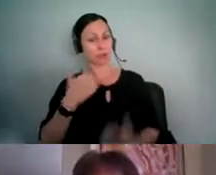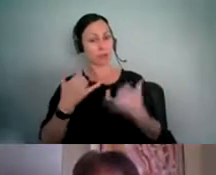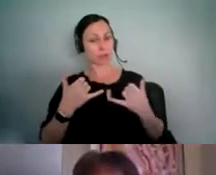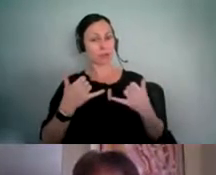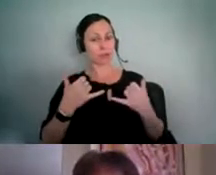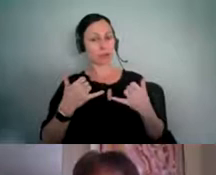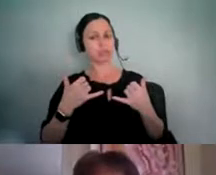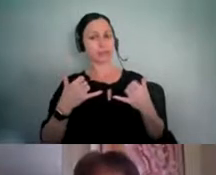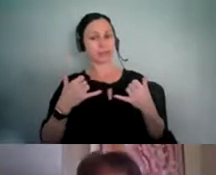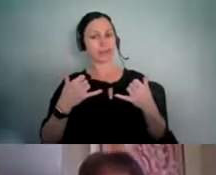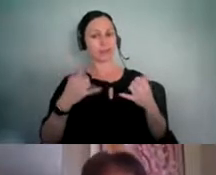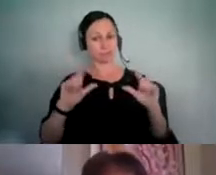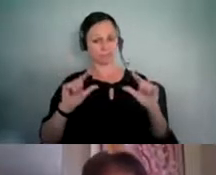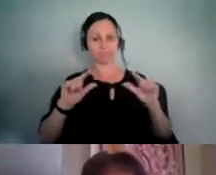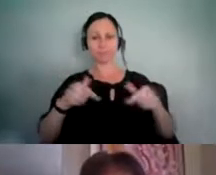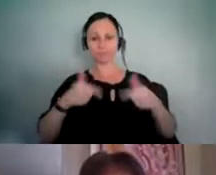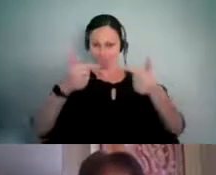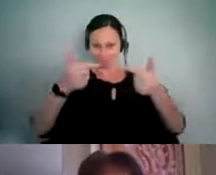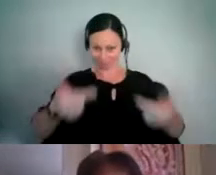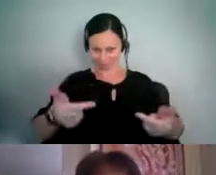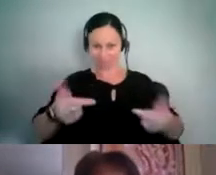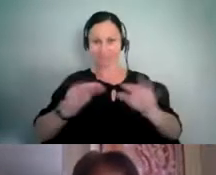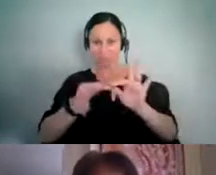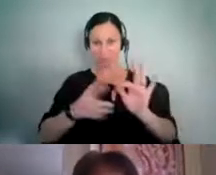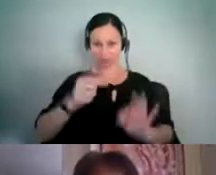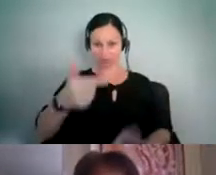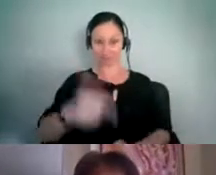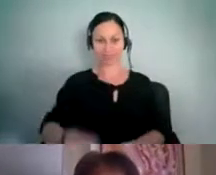of performance at the Ringling Museum in Sarasota, Florida